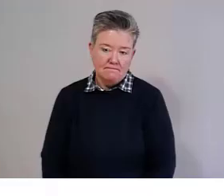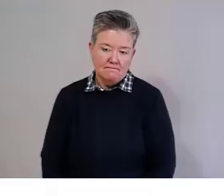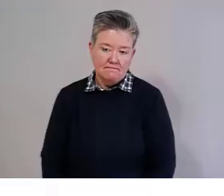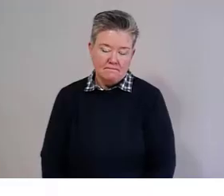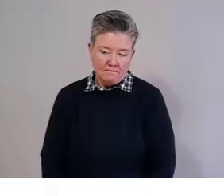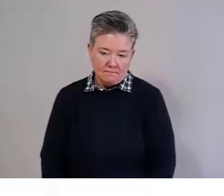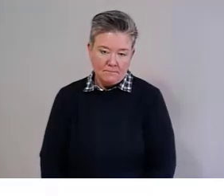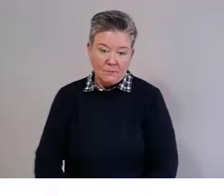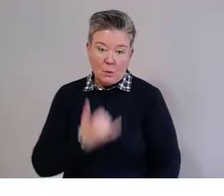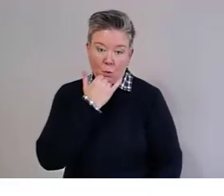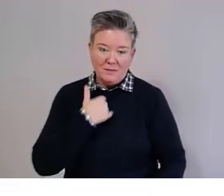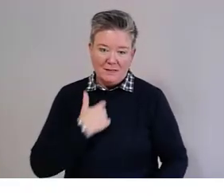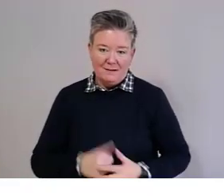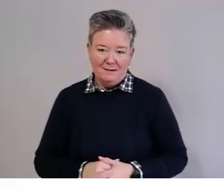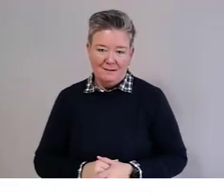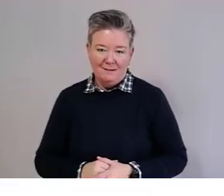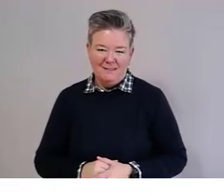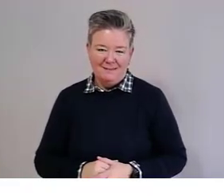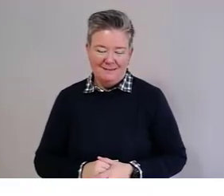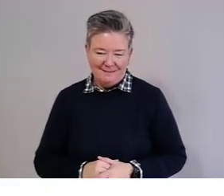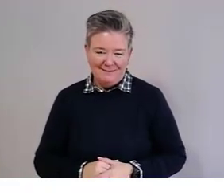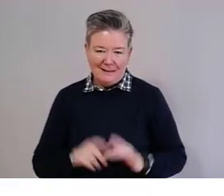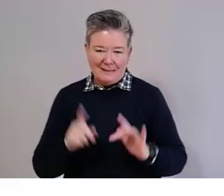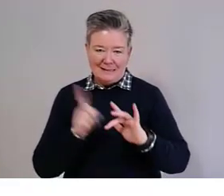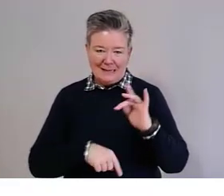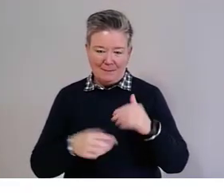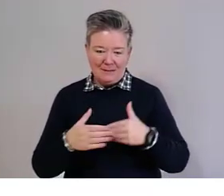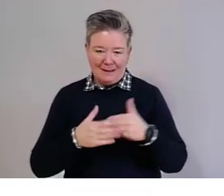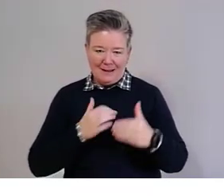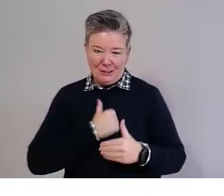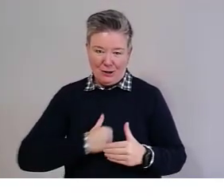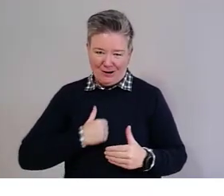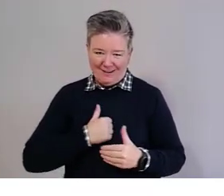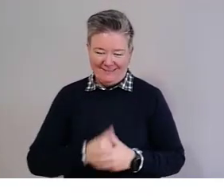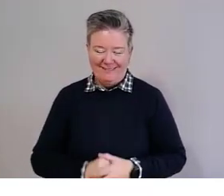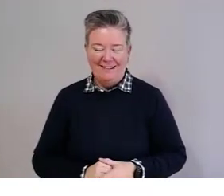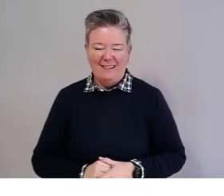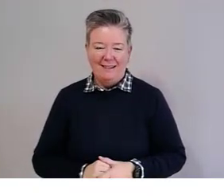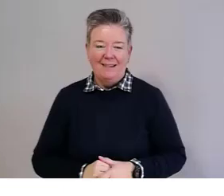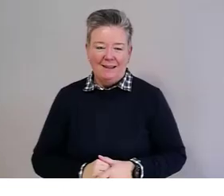Whoops, skipped a slide. Sorry about that.